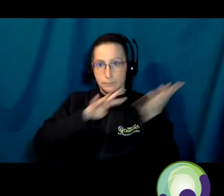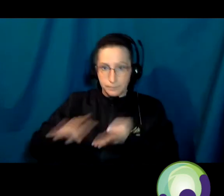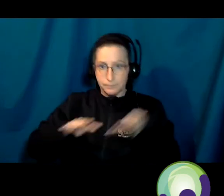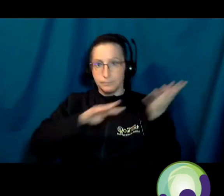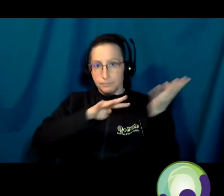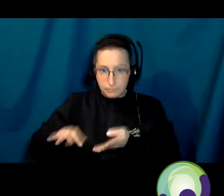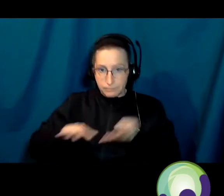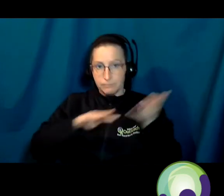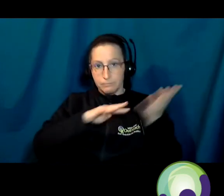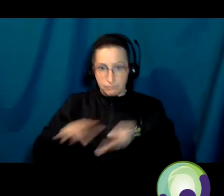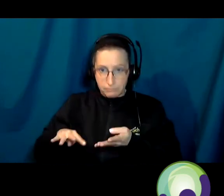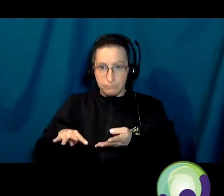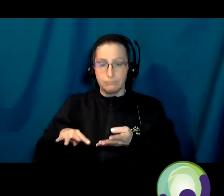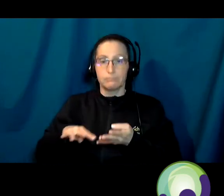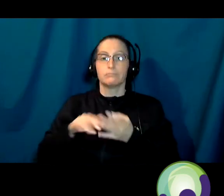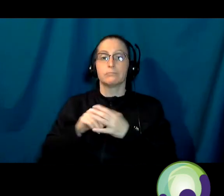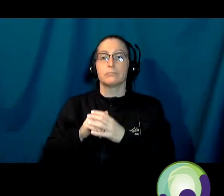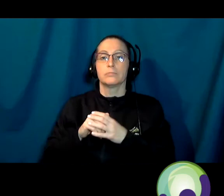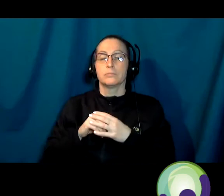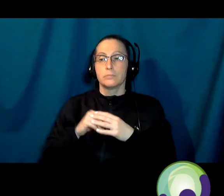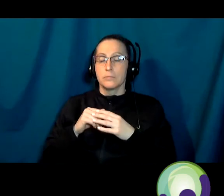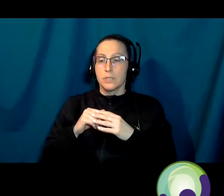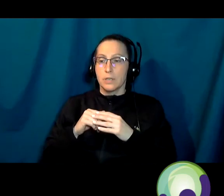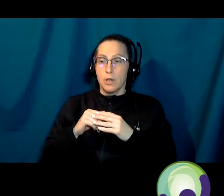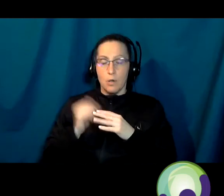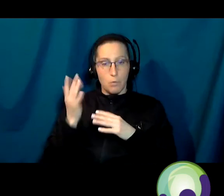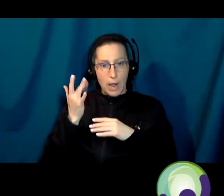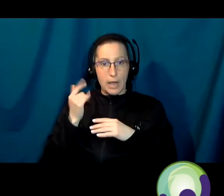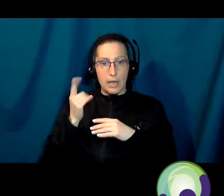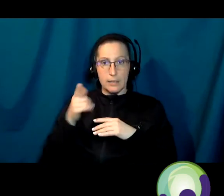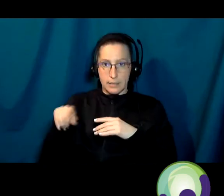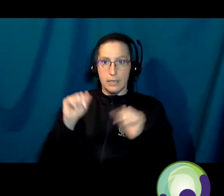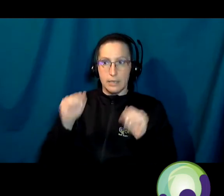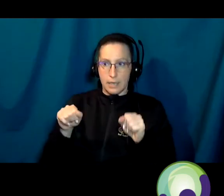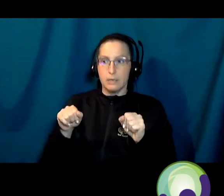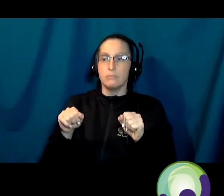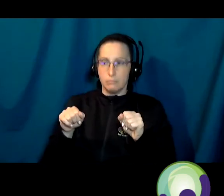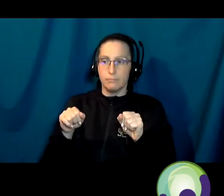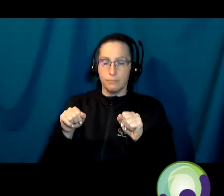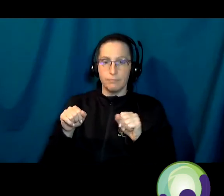stock is another word they might use. To be able to then be used in the thermo forming